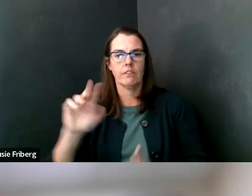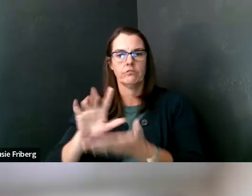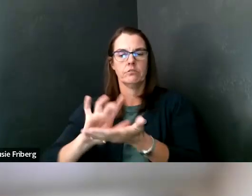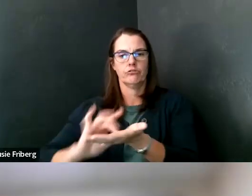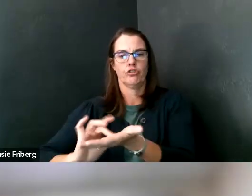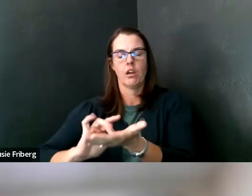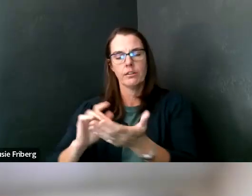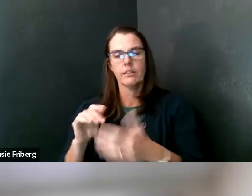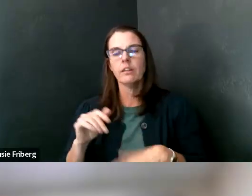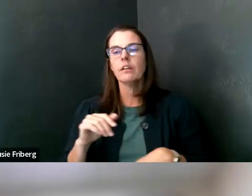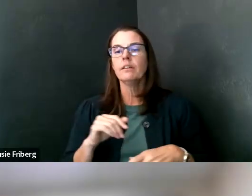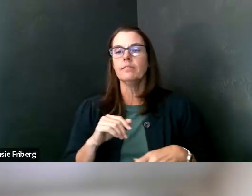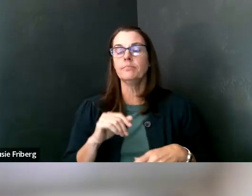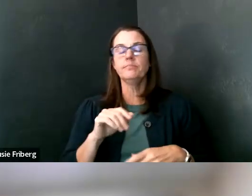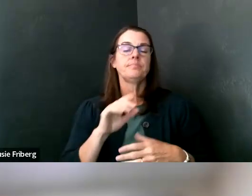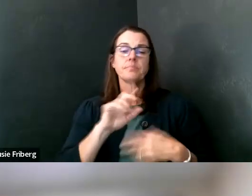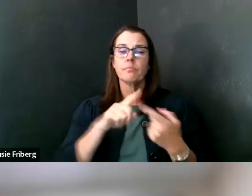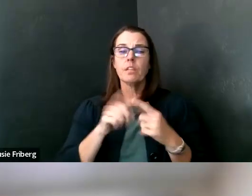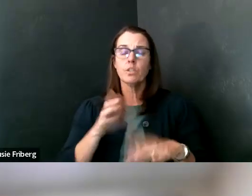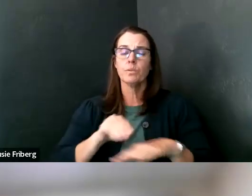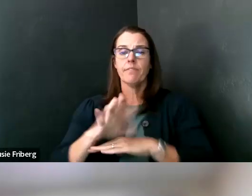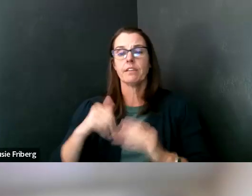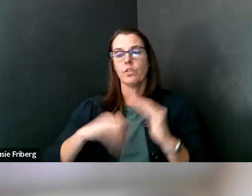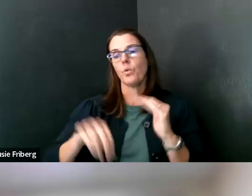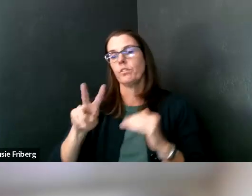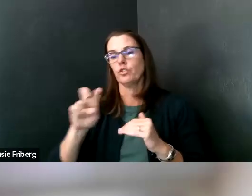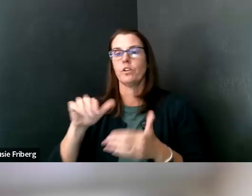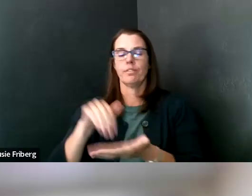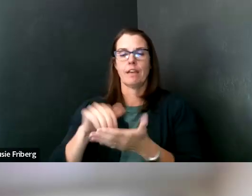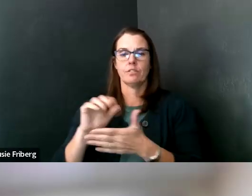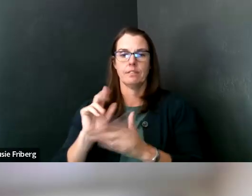one of affecting fewer than 200,000 people in the US, that many rare diseases are life-threatening,